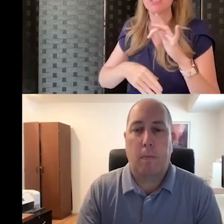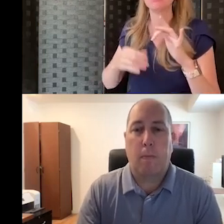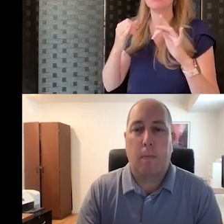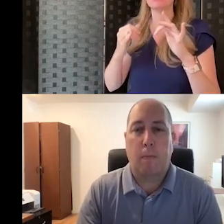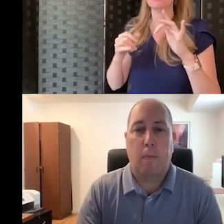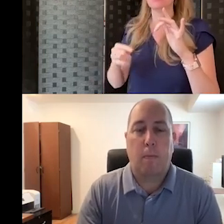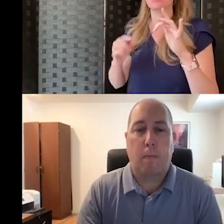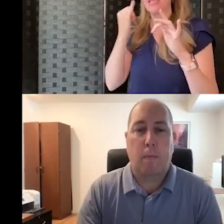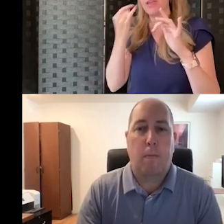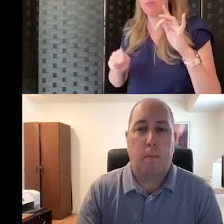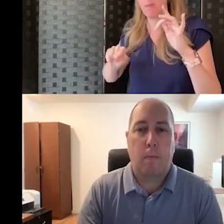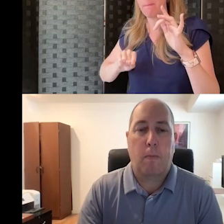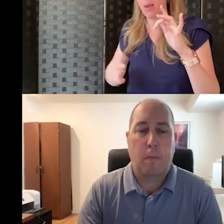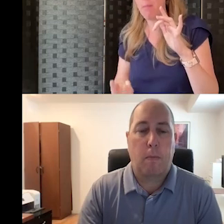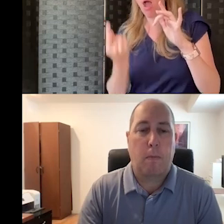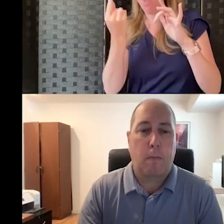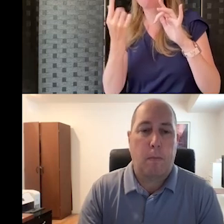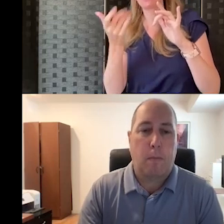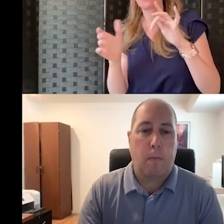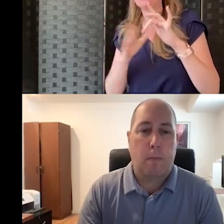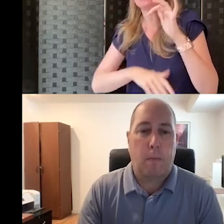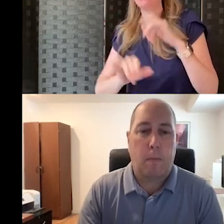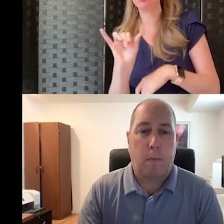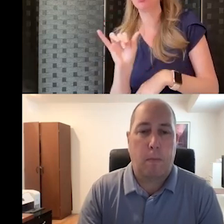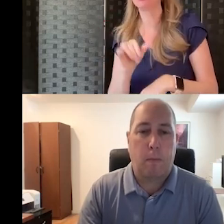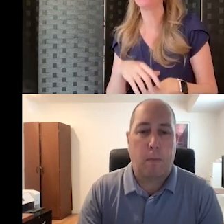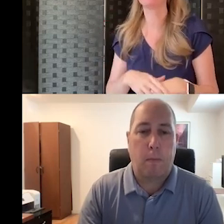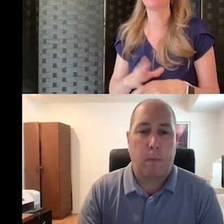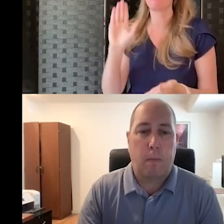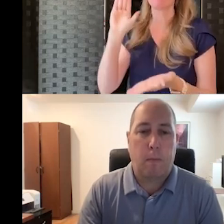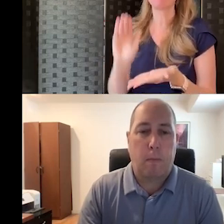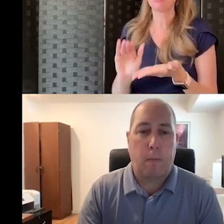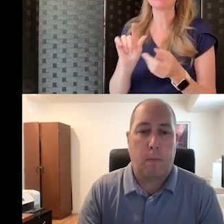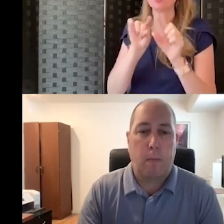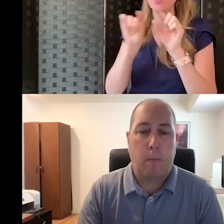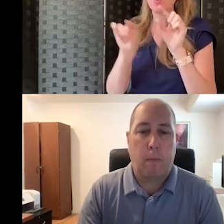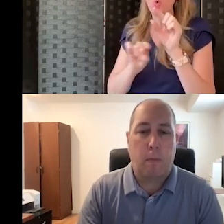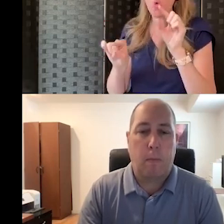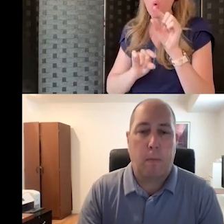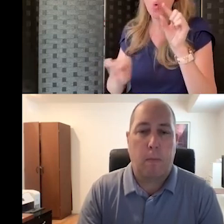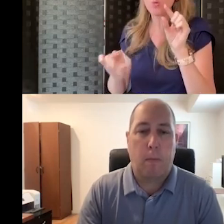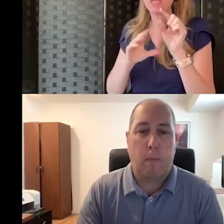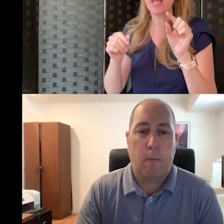bottom of the page, they can skip past the table. Fewer rows and pagination controls, so that they